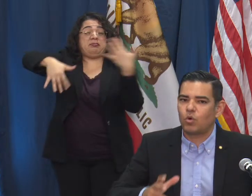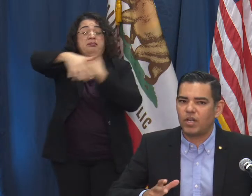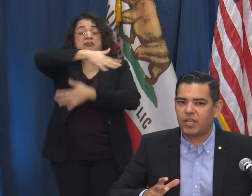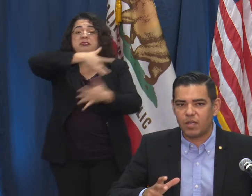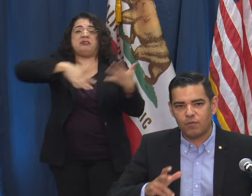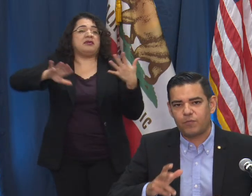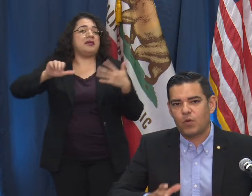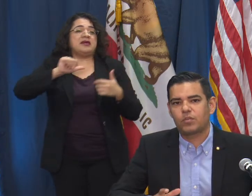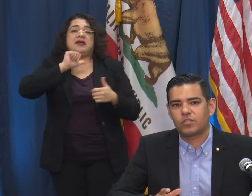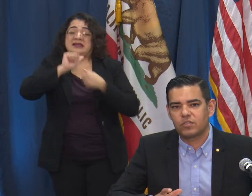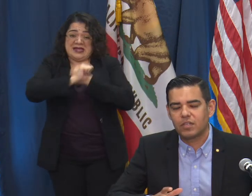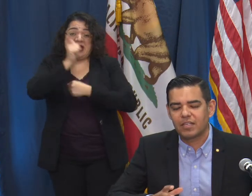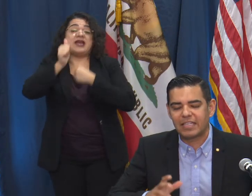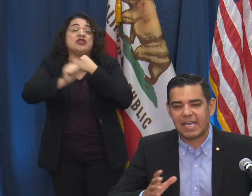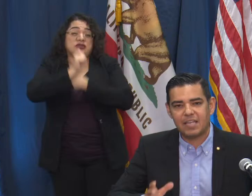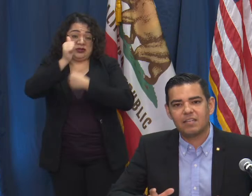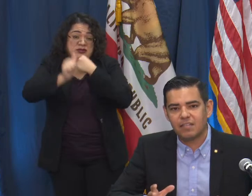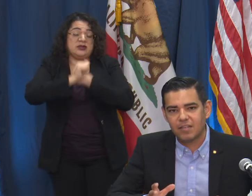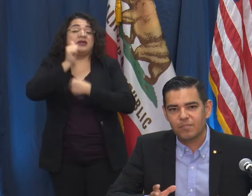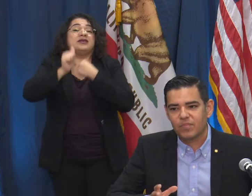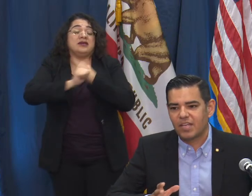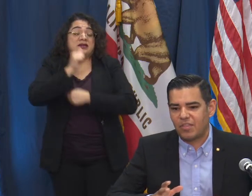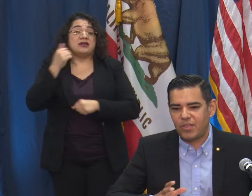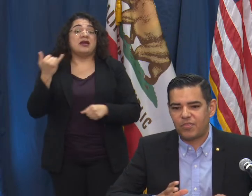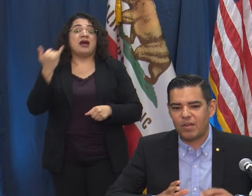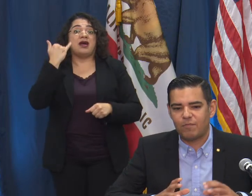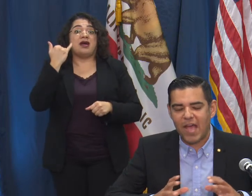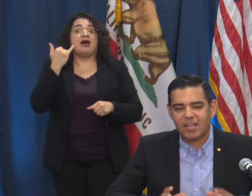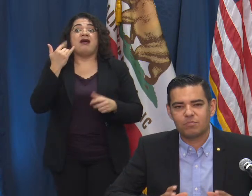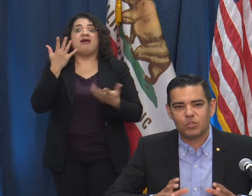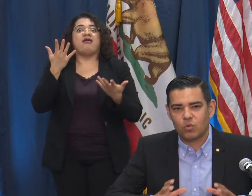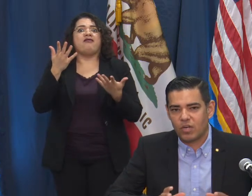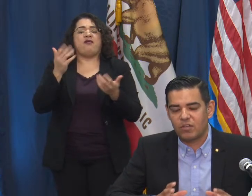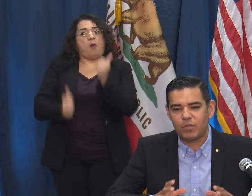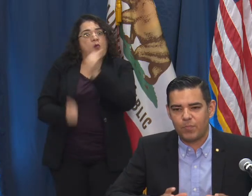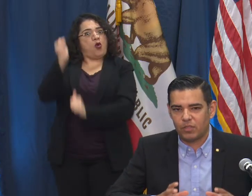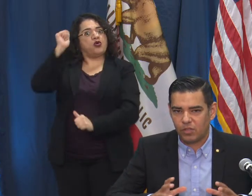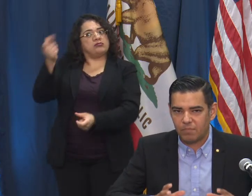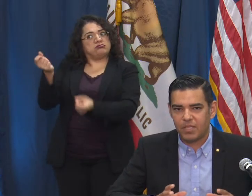of folks get it. I think that a vast majority of people in Long Beach